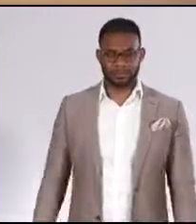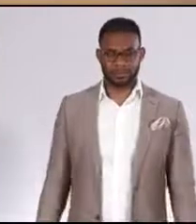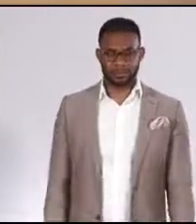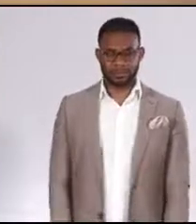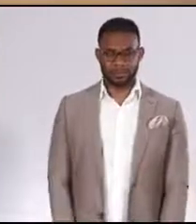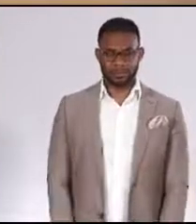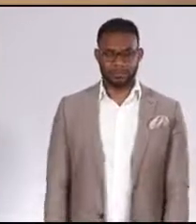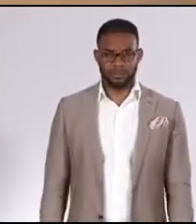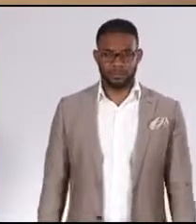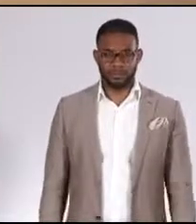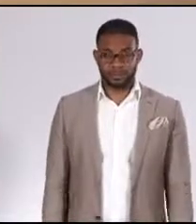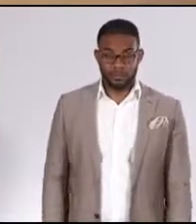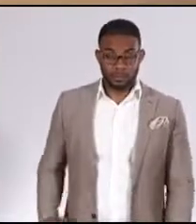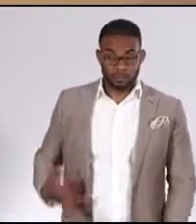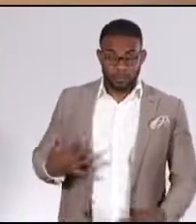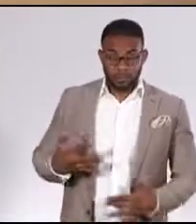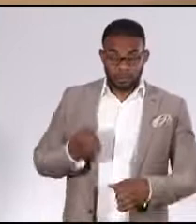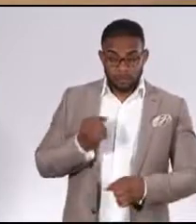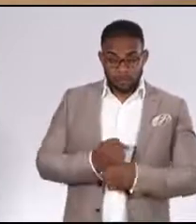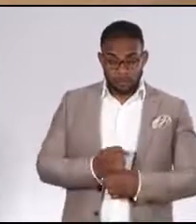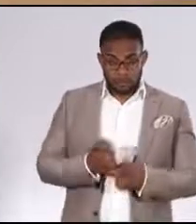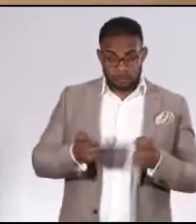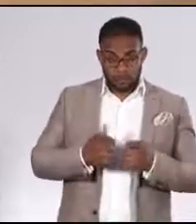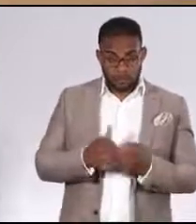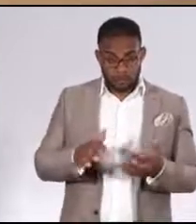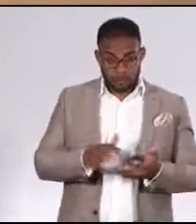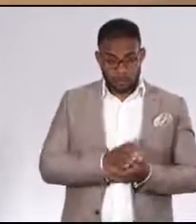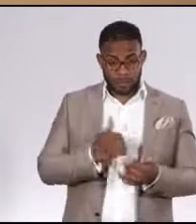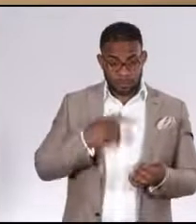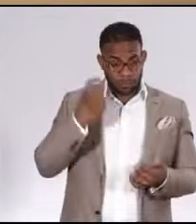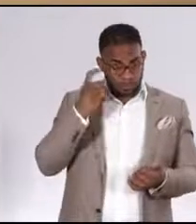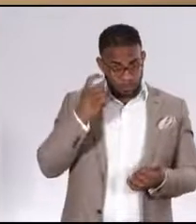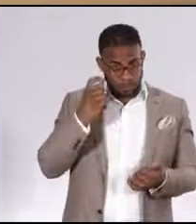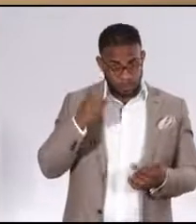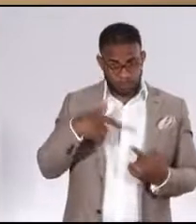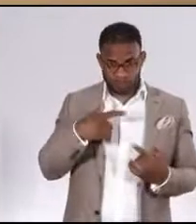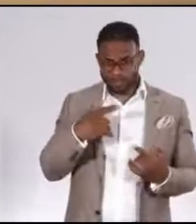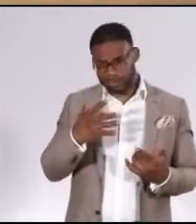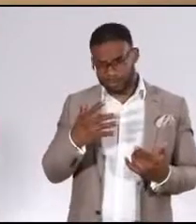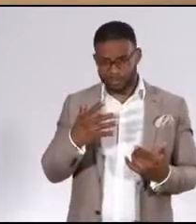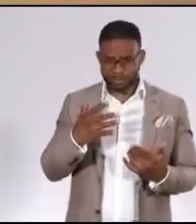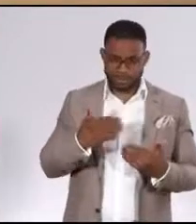Over the years dealing with the damage to my ear has been somewhat of a process.